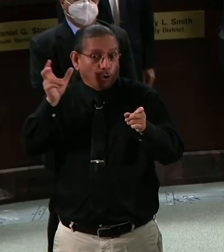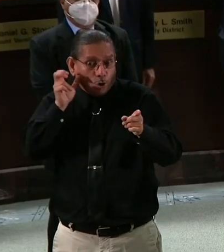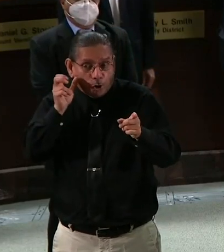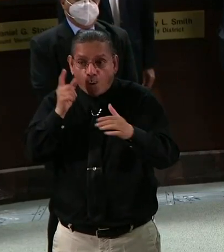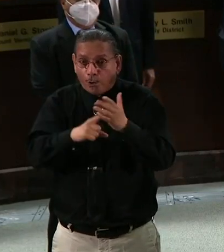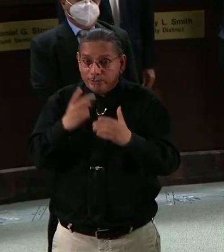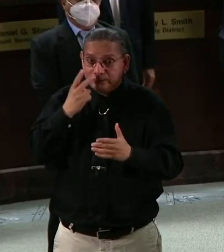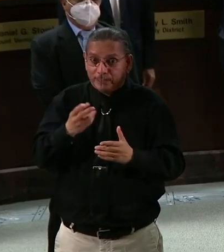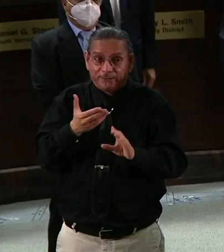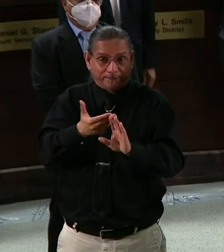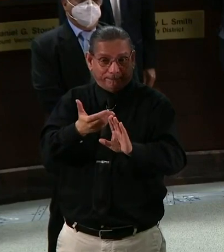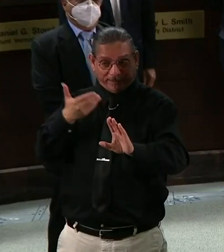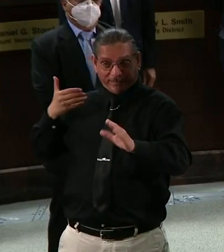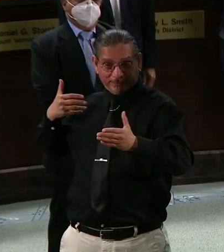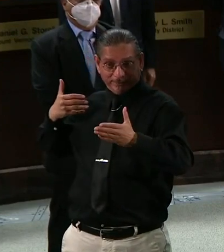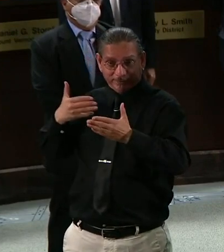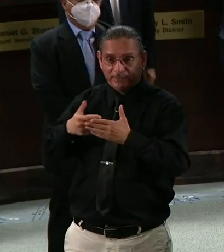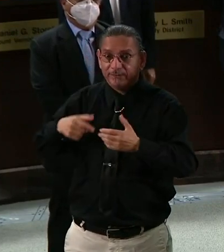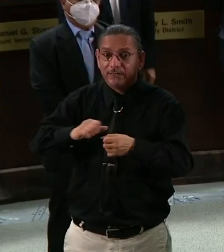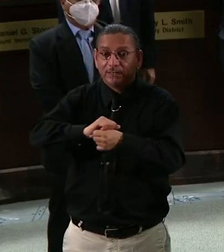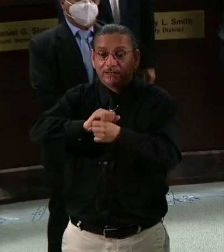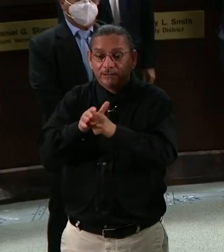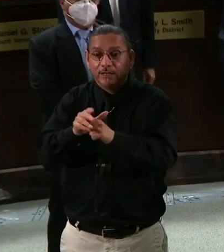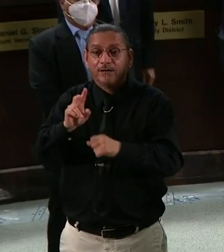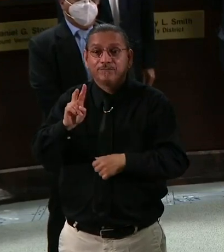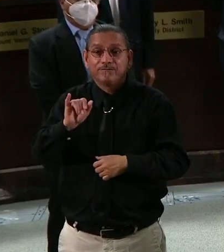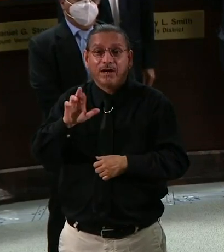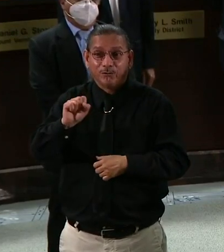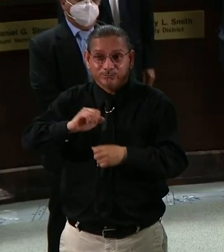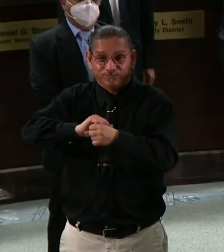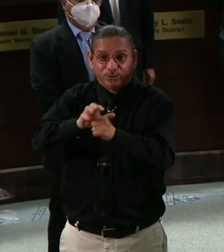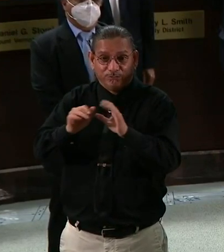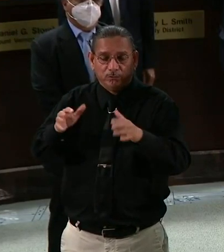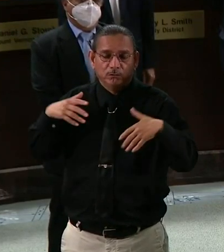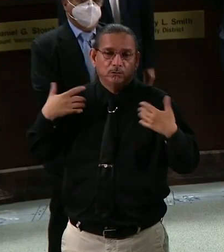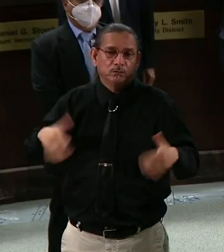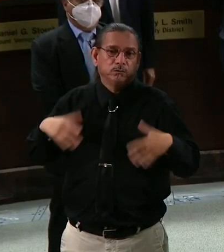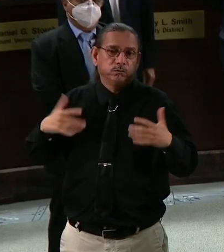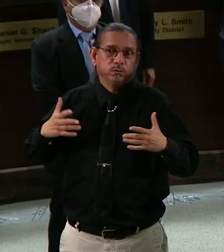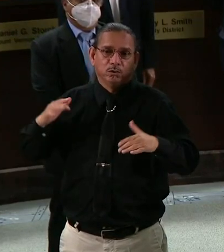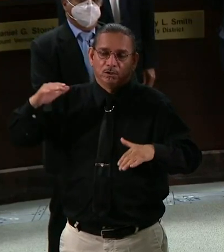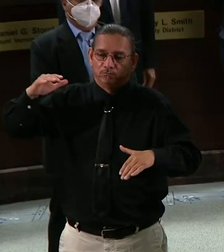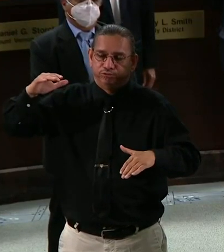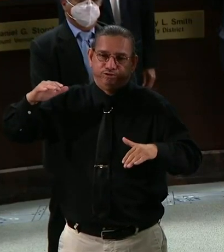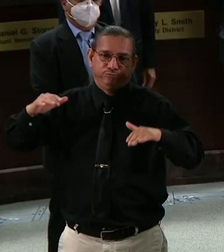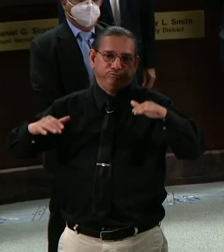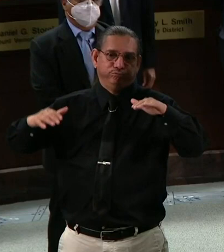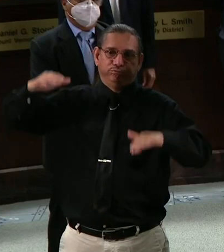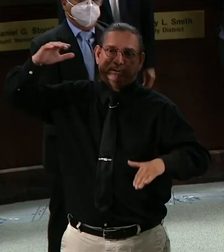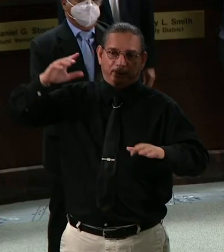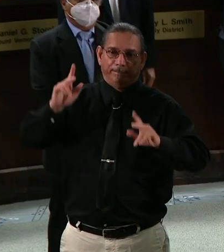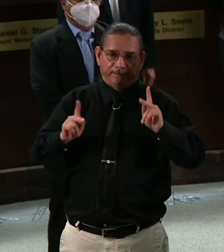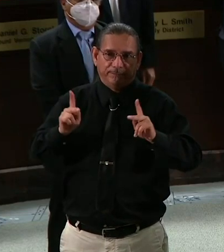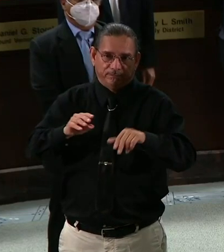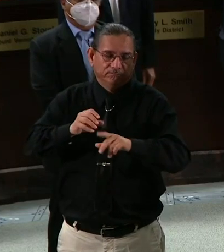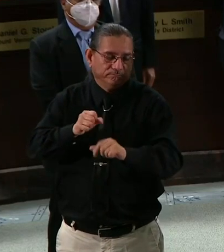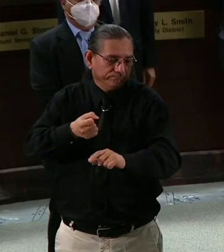WHAT YOU HEARD I'M WHAT YOU'VE SEEN IN THE PAST IS THIS VIRUS